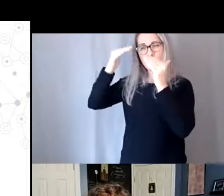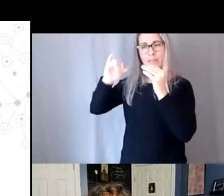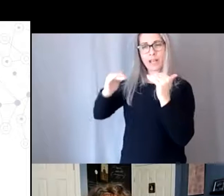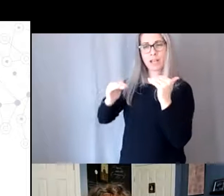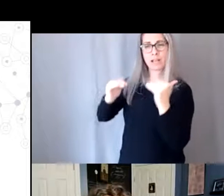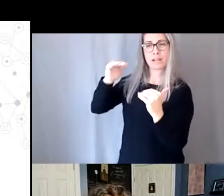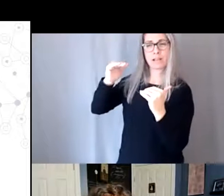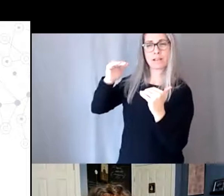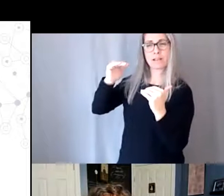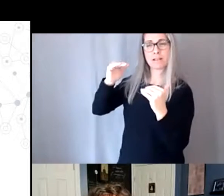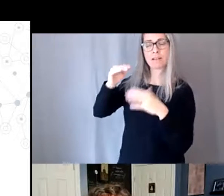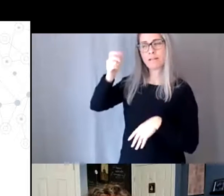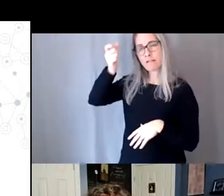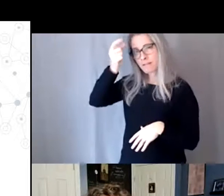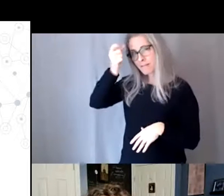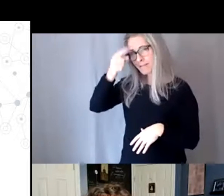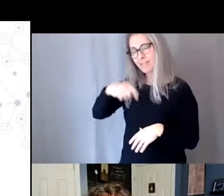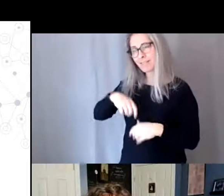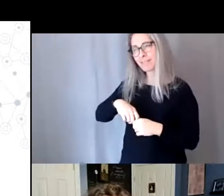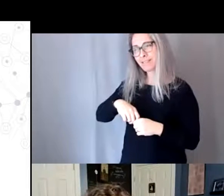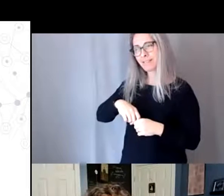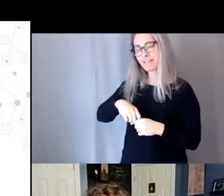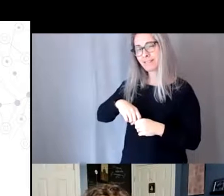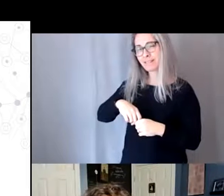we're also situated among these swirling dominant cultural